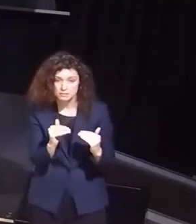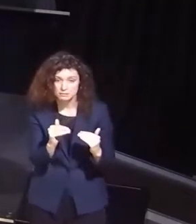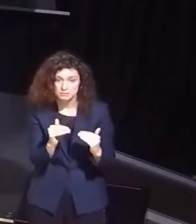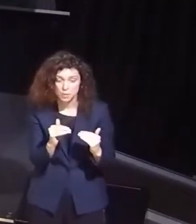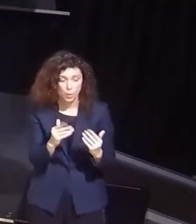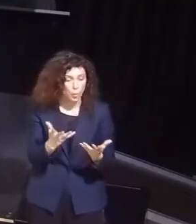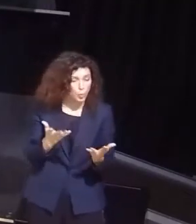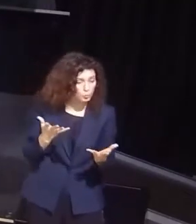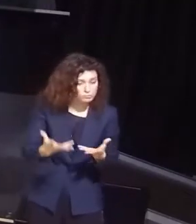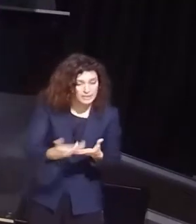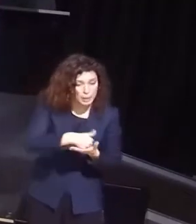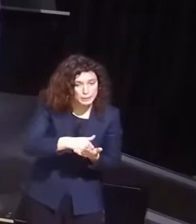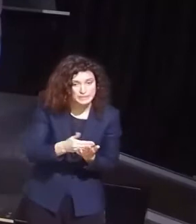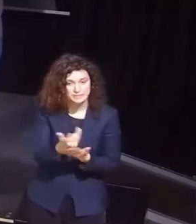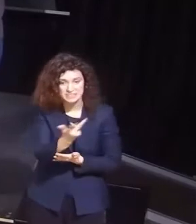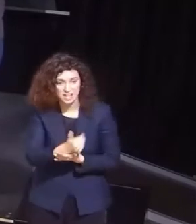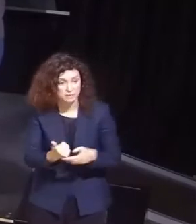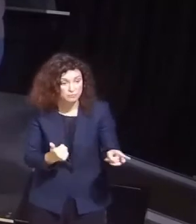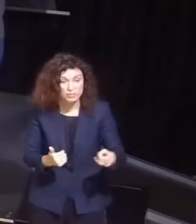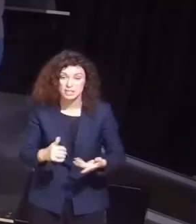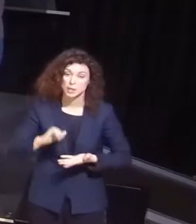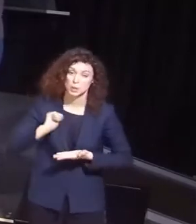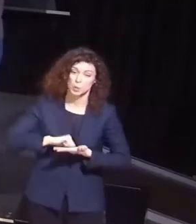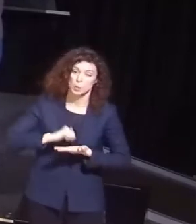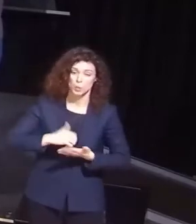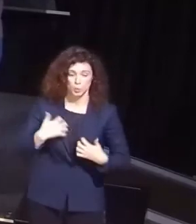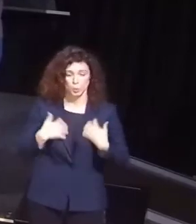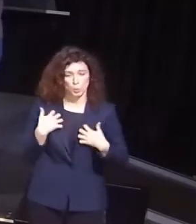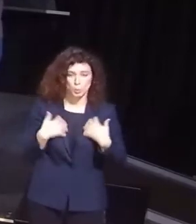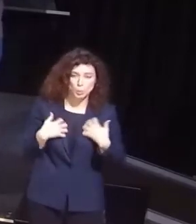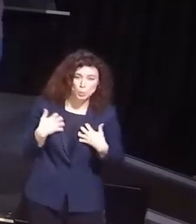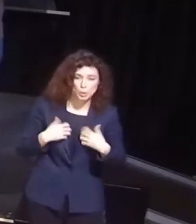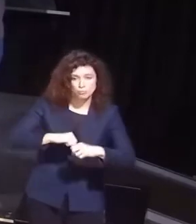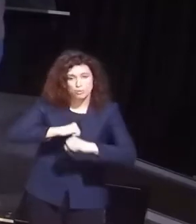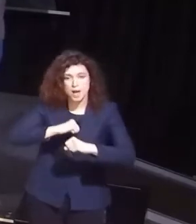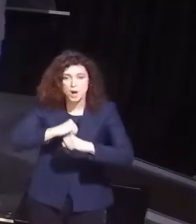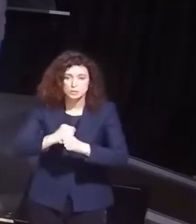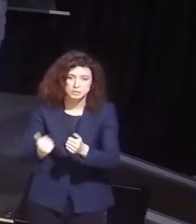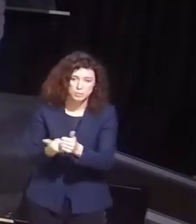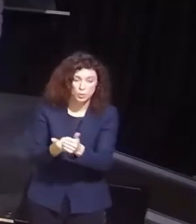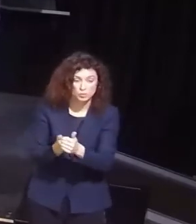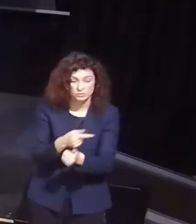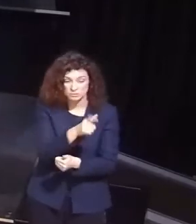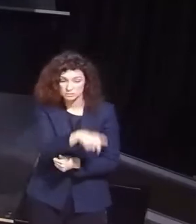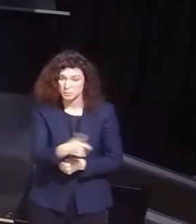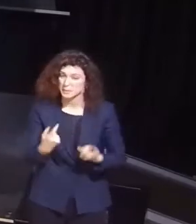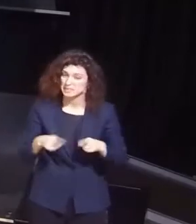doesn't mean they actively want to be involved in promoting and supporting it. And that's OK.